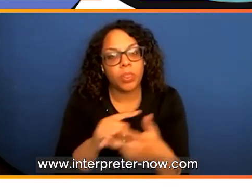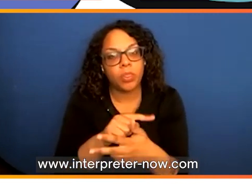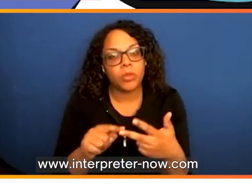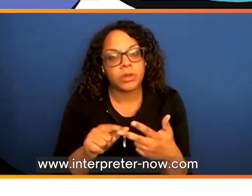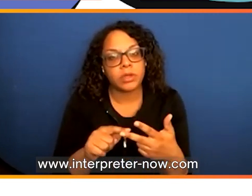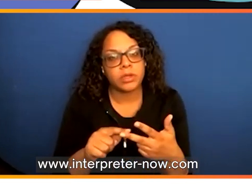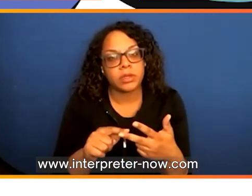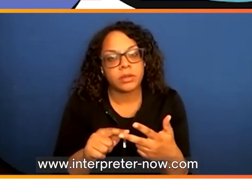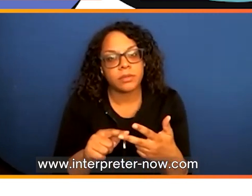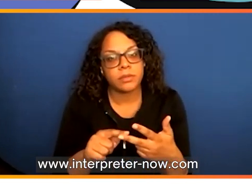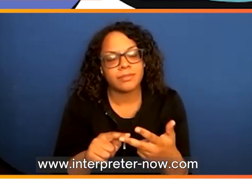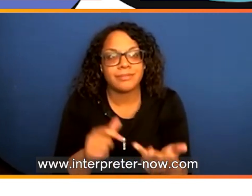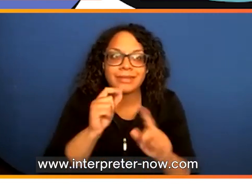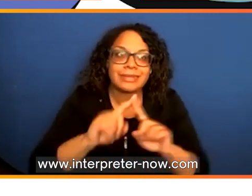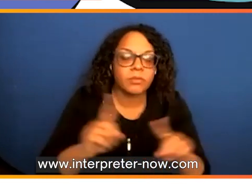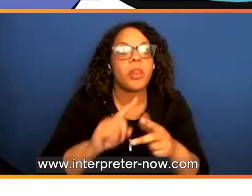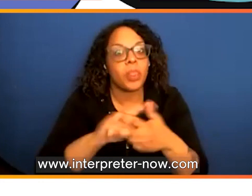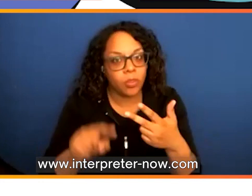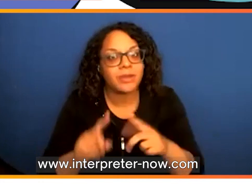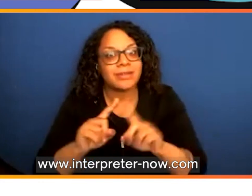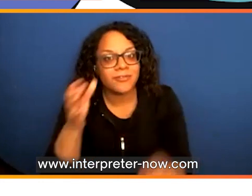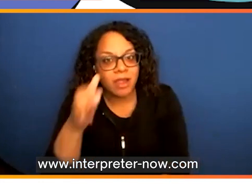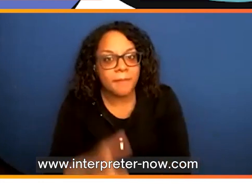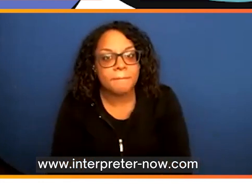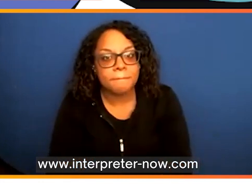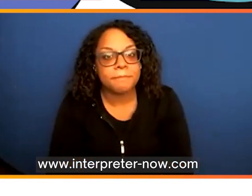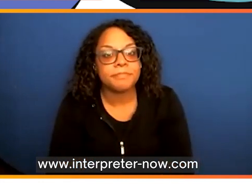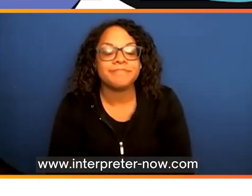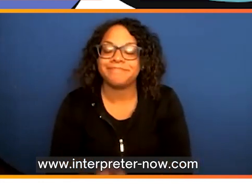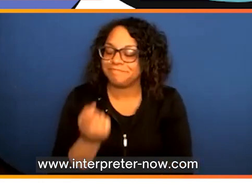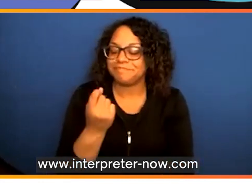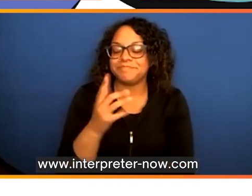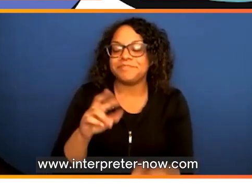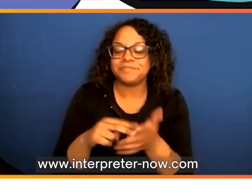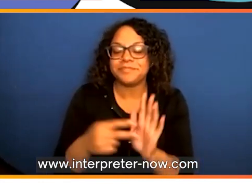Yeah, I totally get it. So this is something that comes up pretty often, and